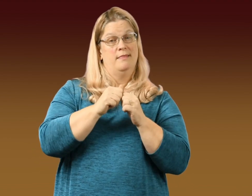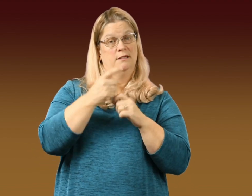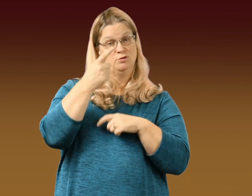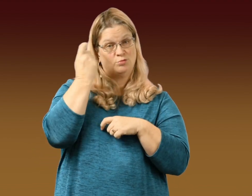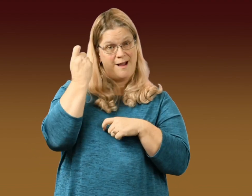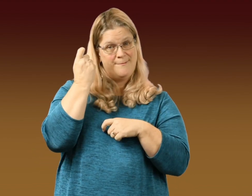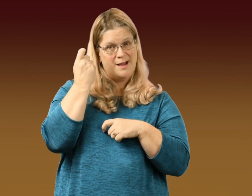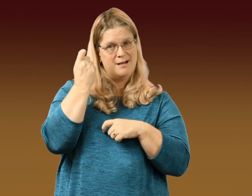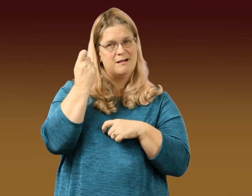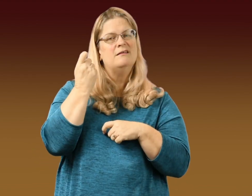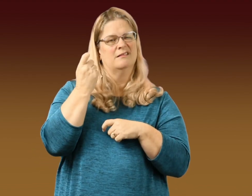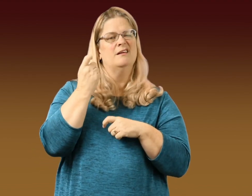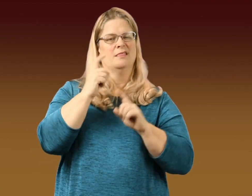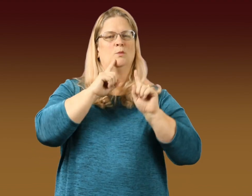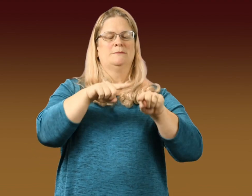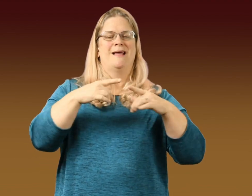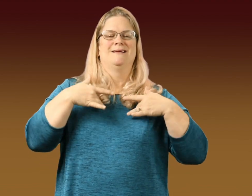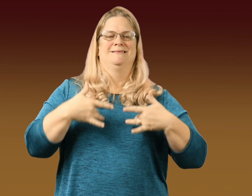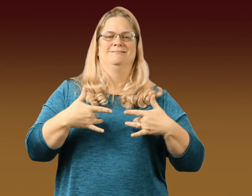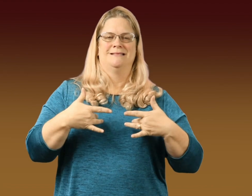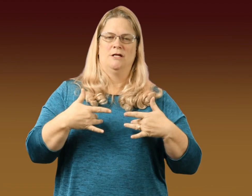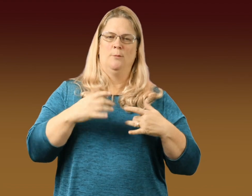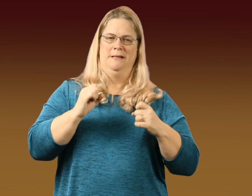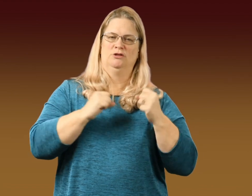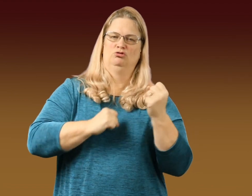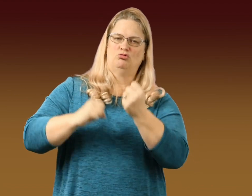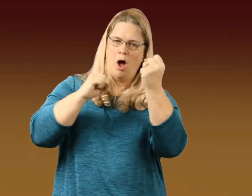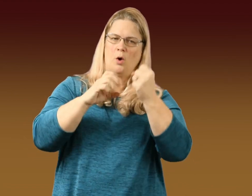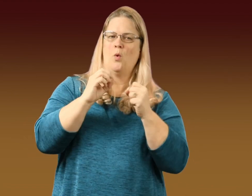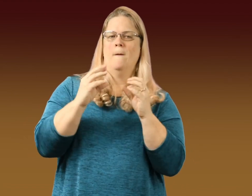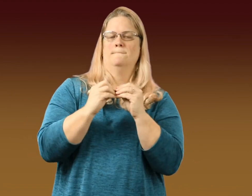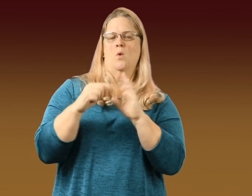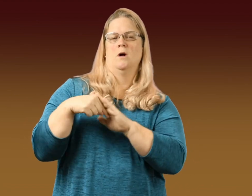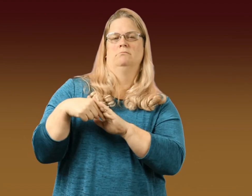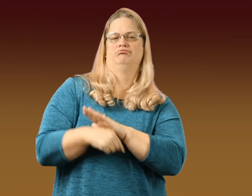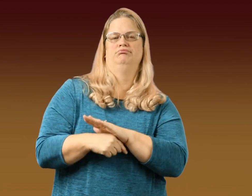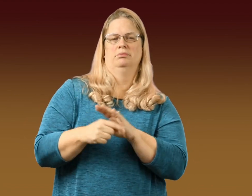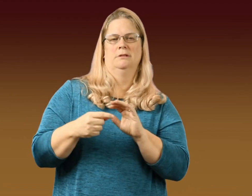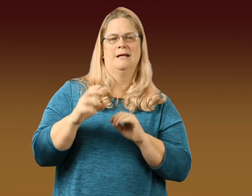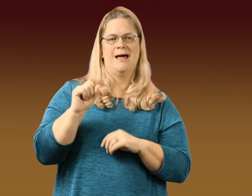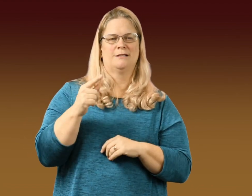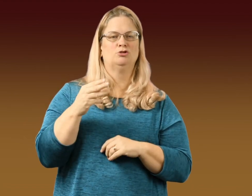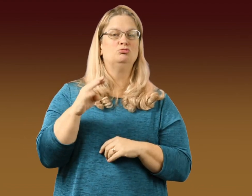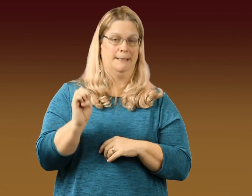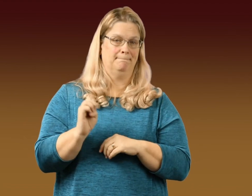Those with trauma can have a much stronger or more extreme response.